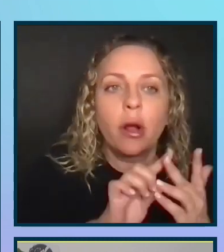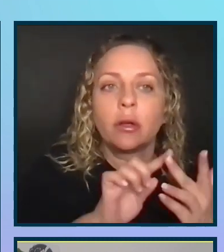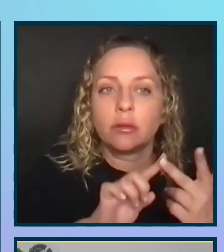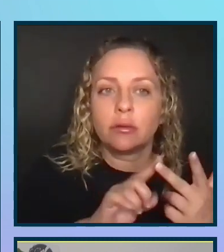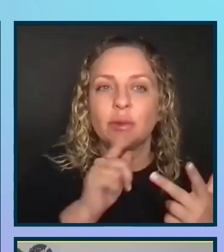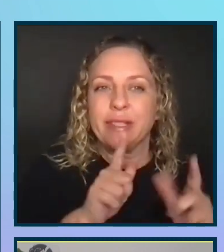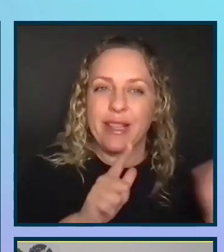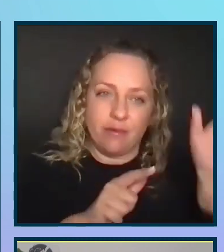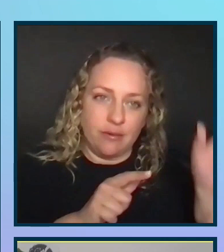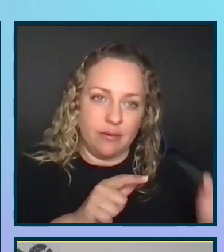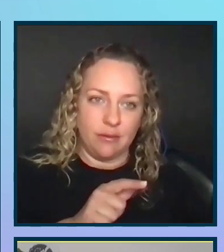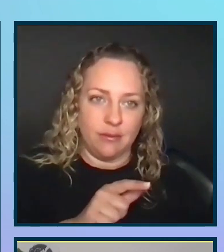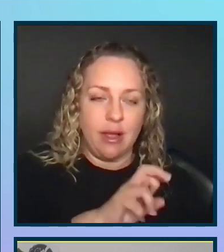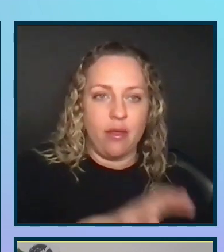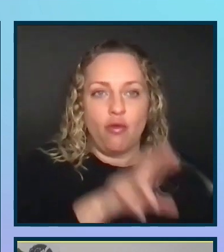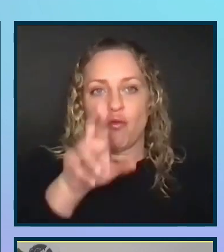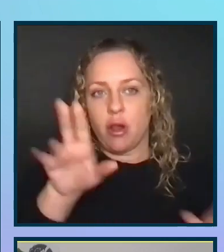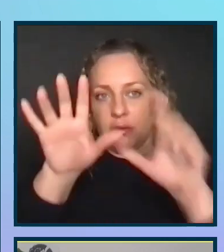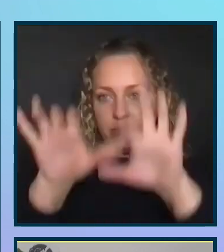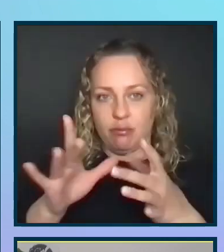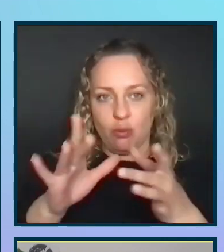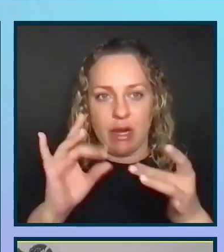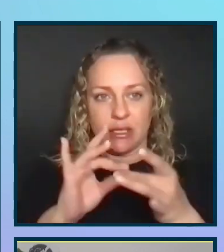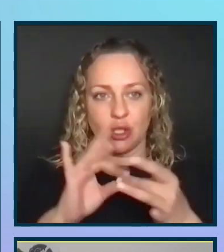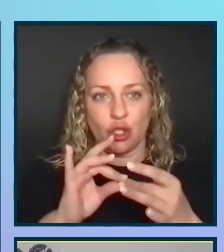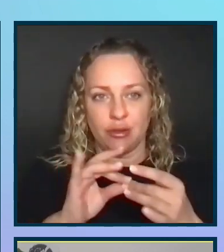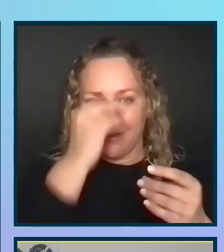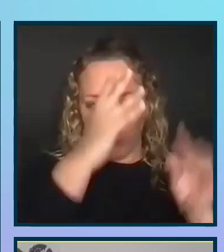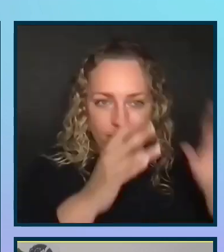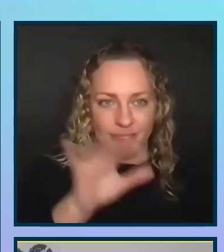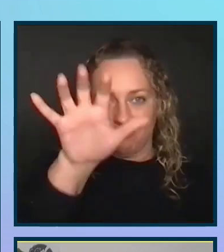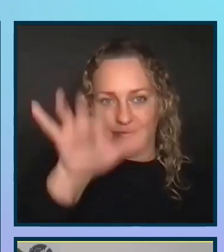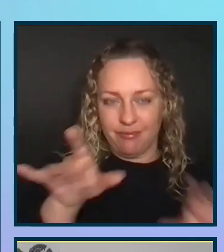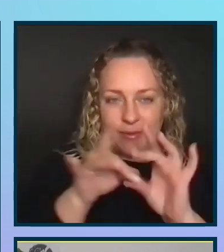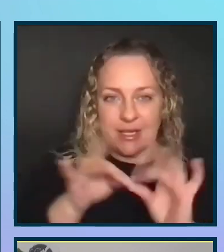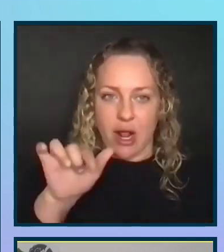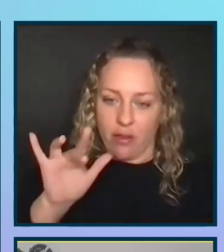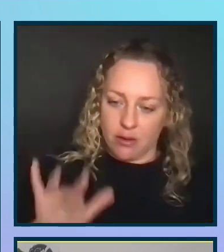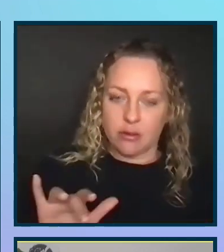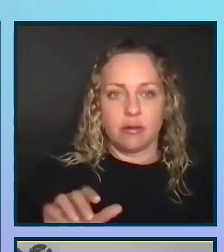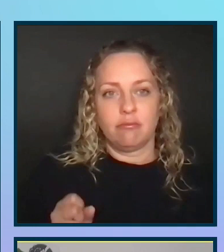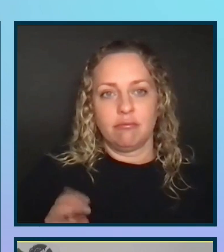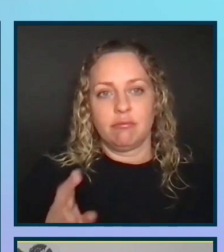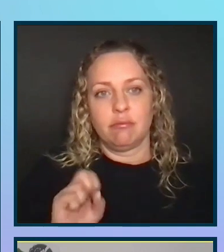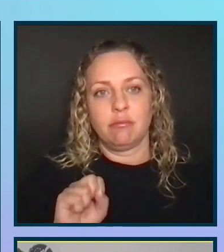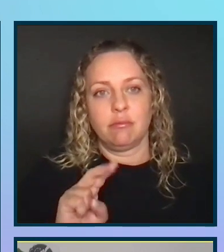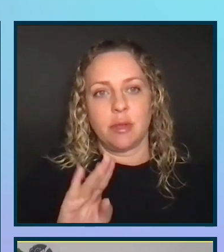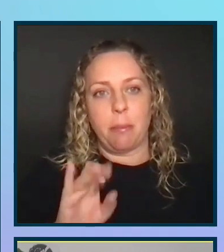And then you go to the right column to your message, and finally to the submit button. So I could document this with again,